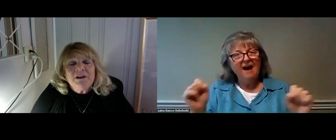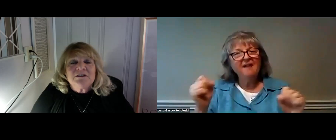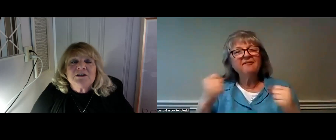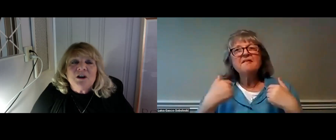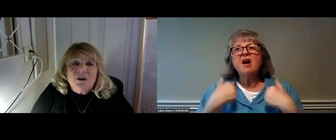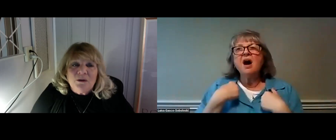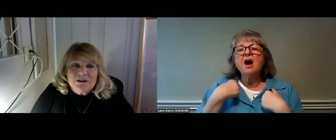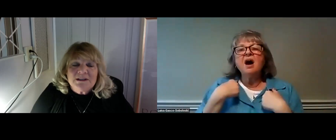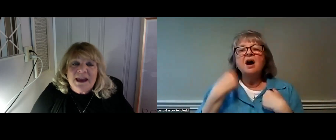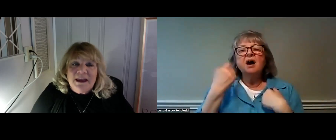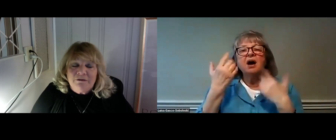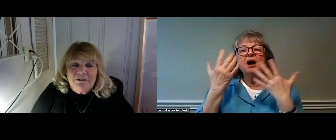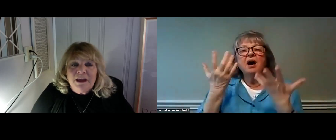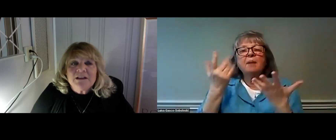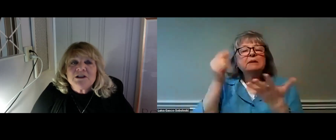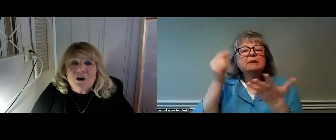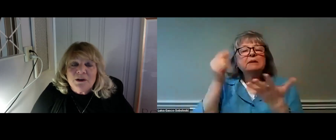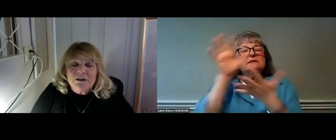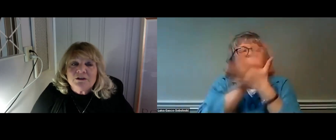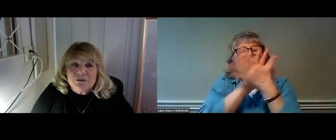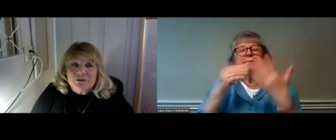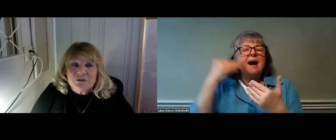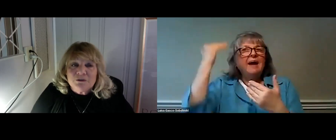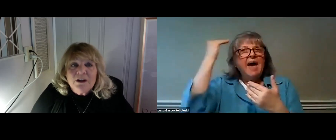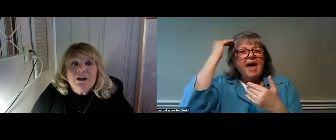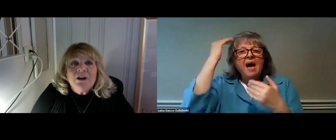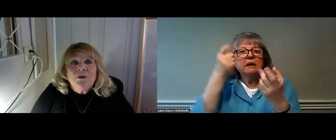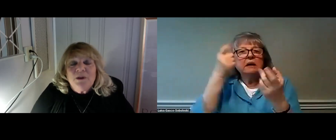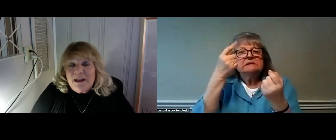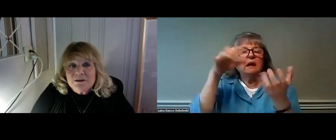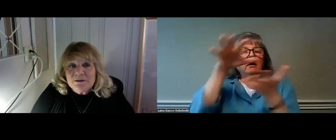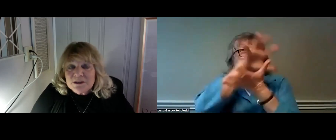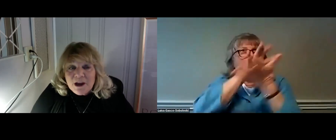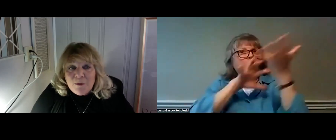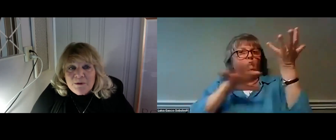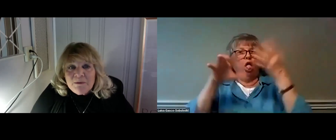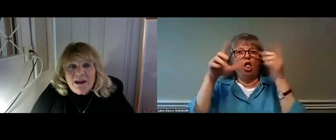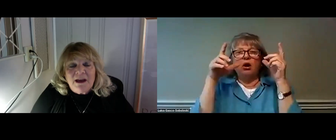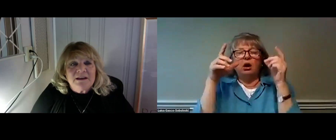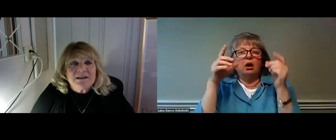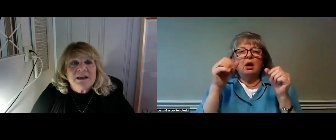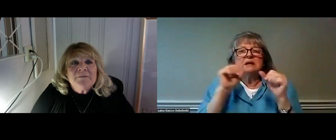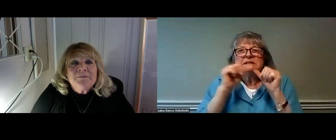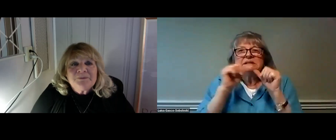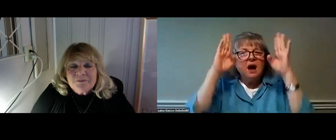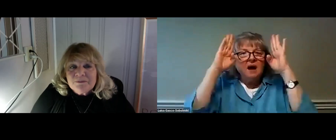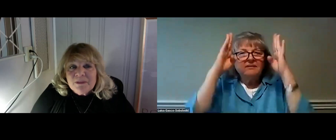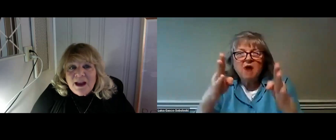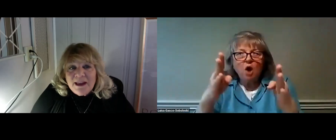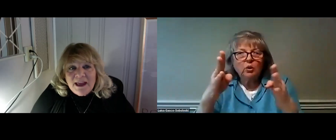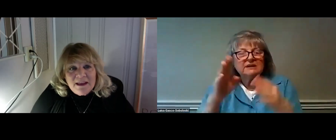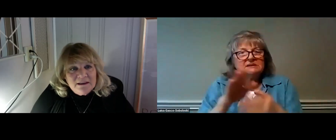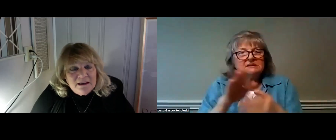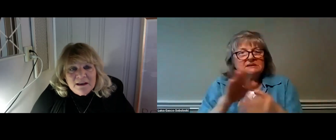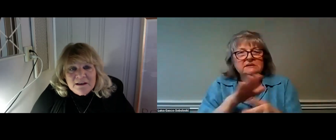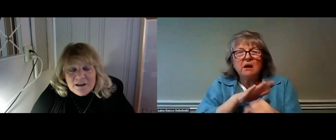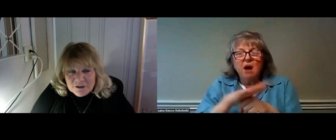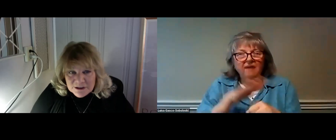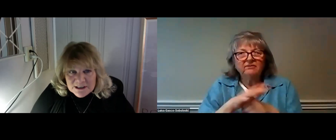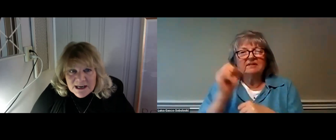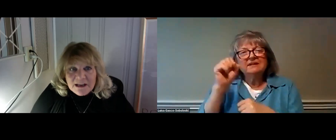so safe and so in control as soon as I opened my eyes. I had an understanding of